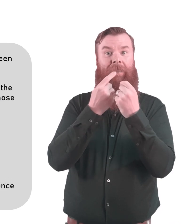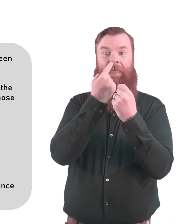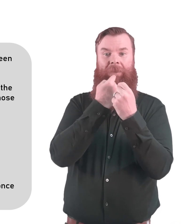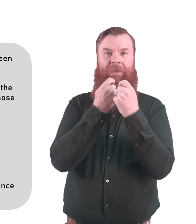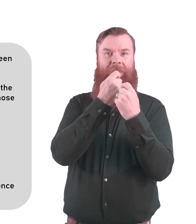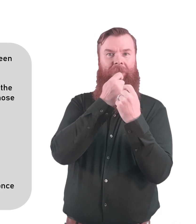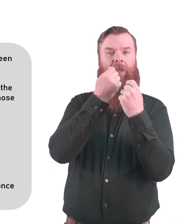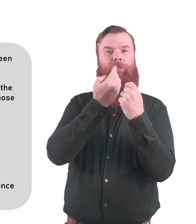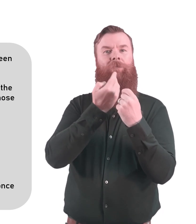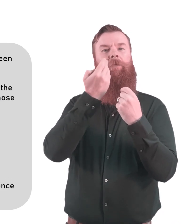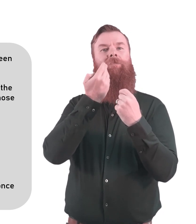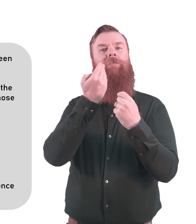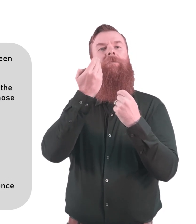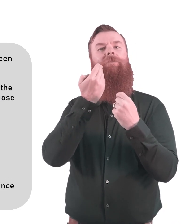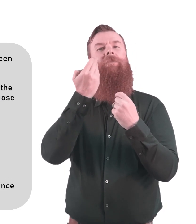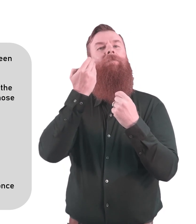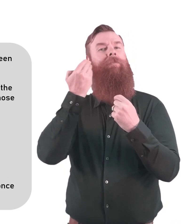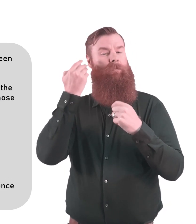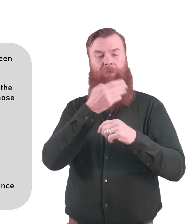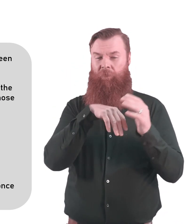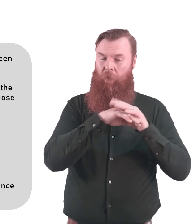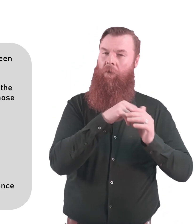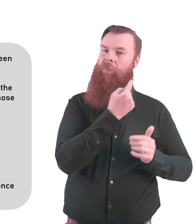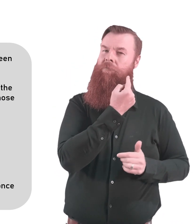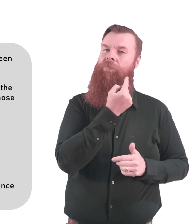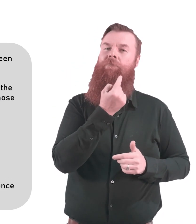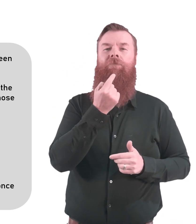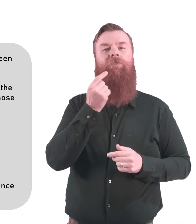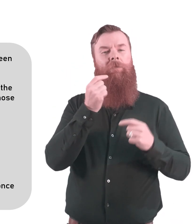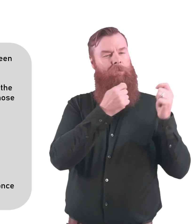Finally, floss all gaps between your teeth.